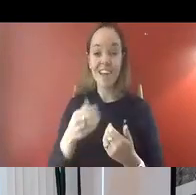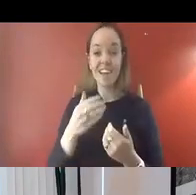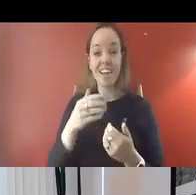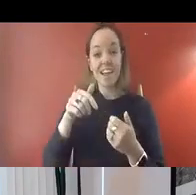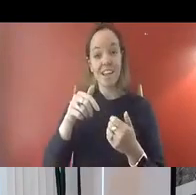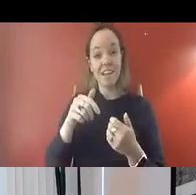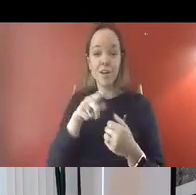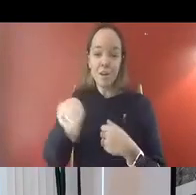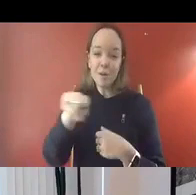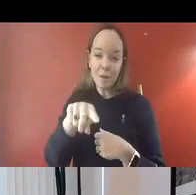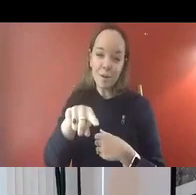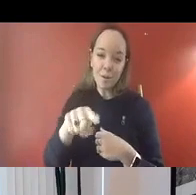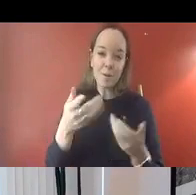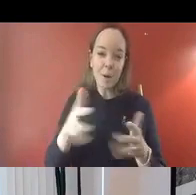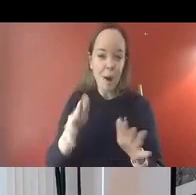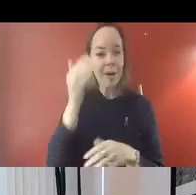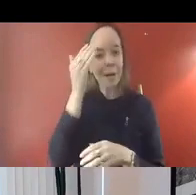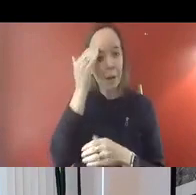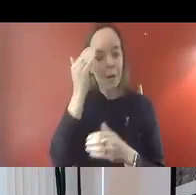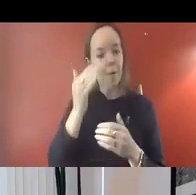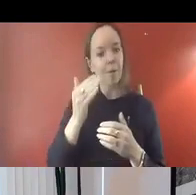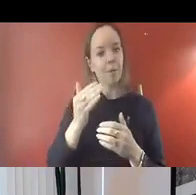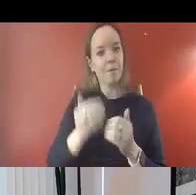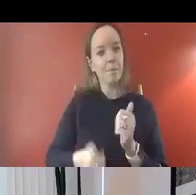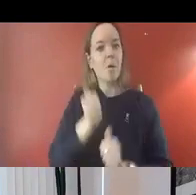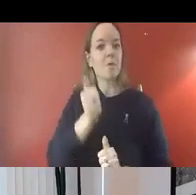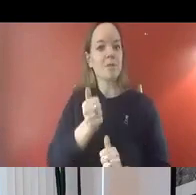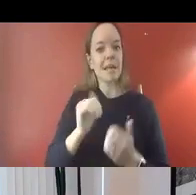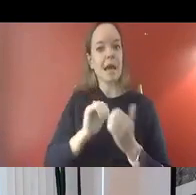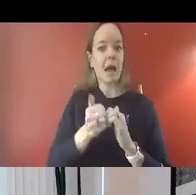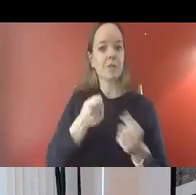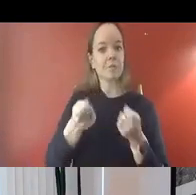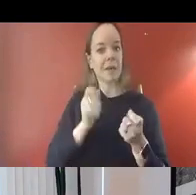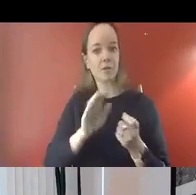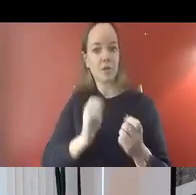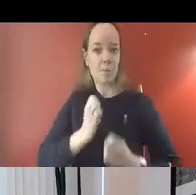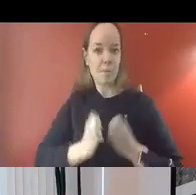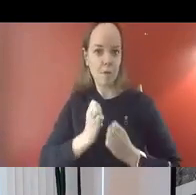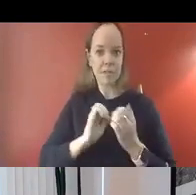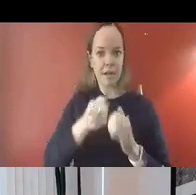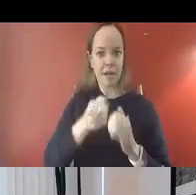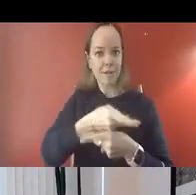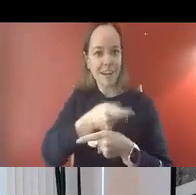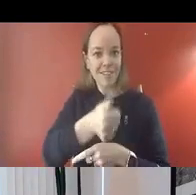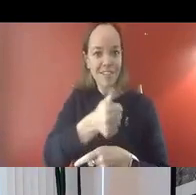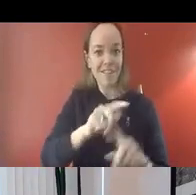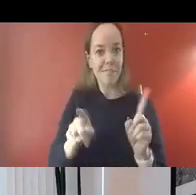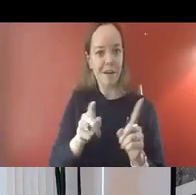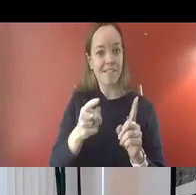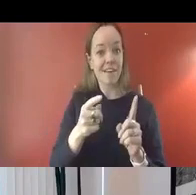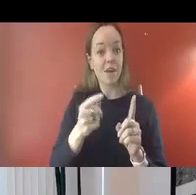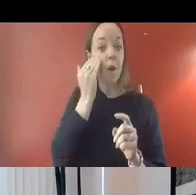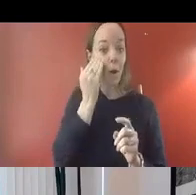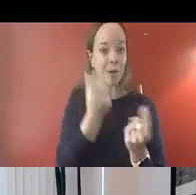idea about what we can do to manage our group in particular has a pretty good emotions and take care of ourselves. So idea about what we can do to manage our why is it so hard, right? There's a lot of emotions and take care of ourselves. So